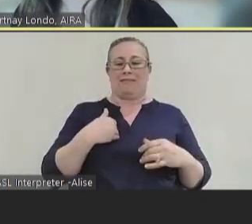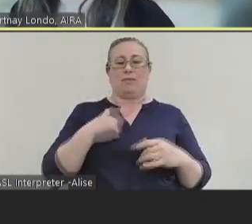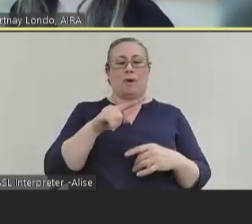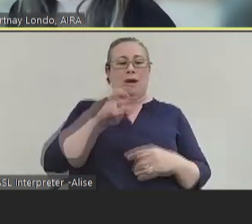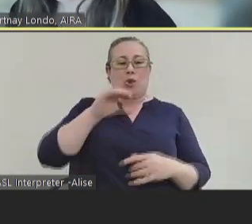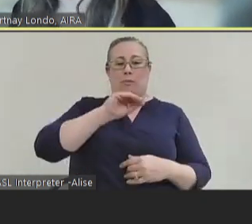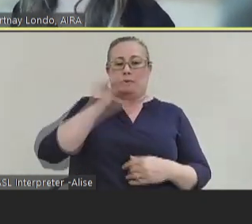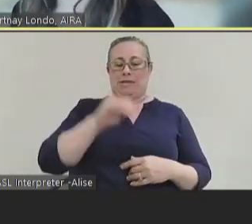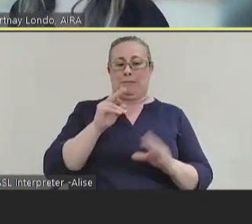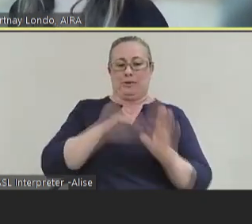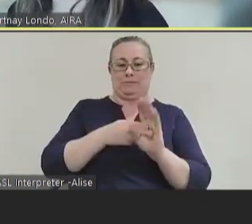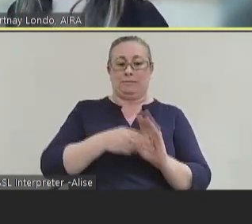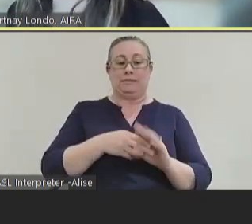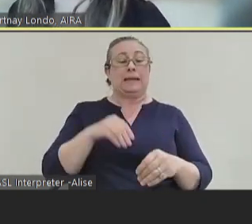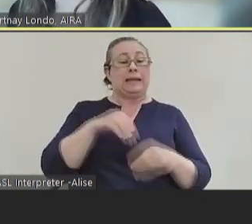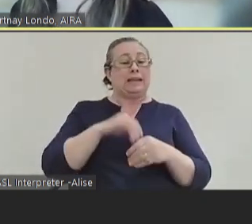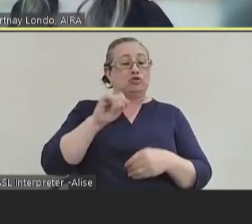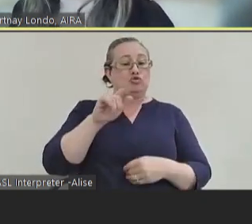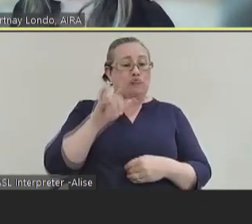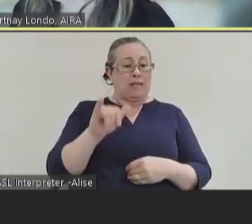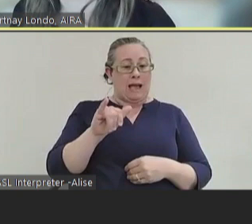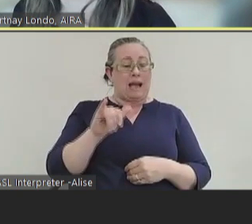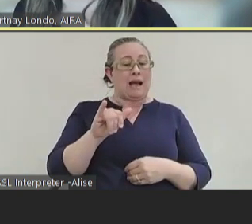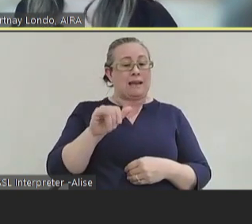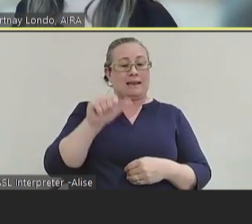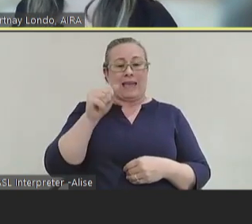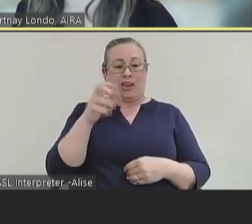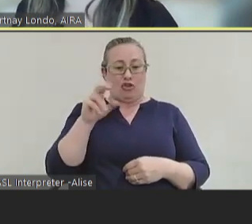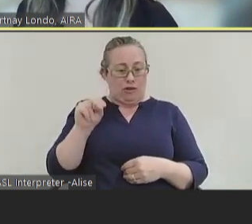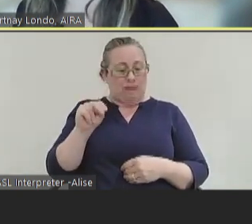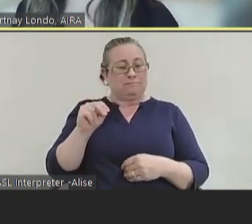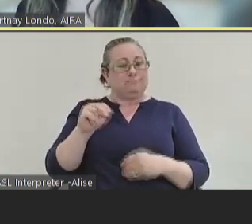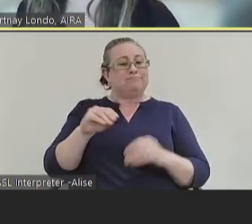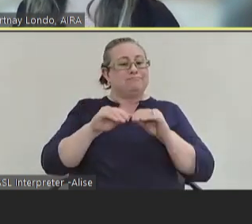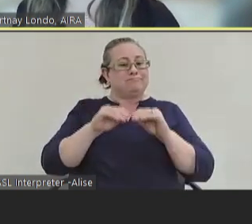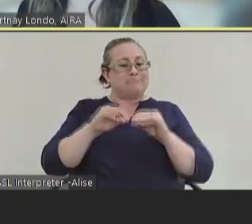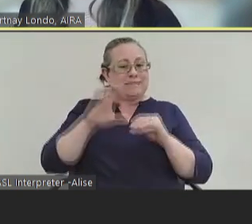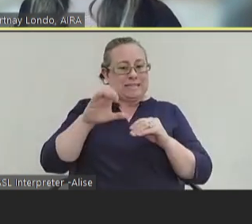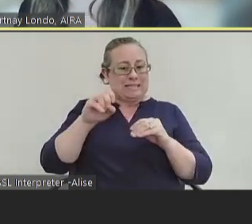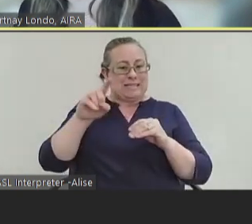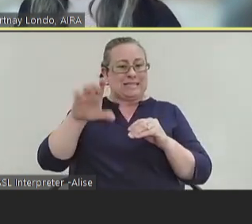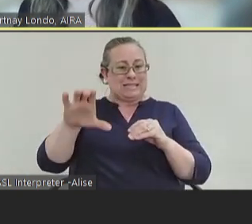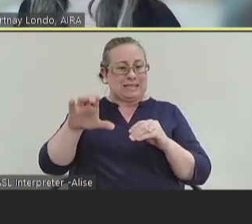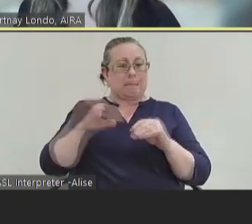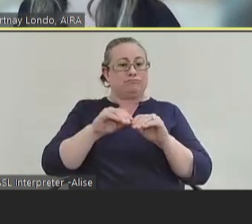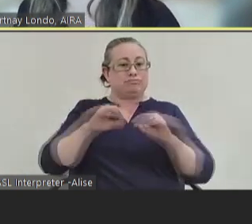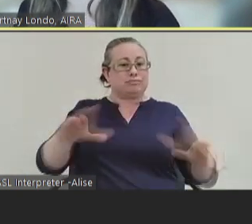In July, AIRA CDC launched a new measurable concept, HL7 patient matching, in the testing